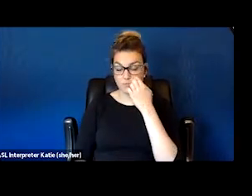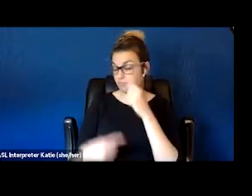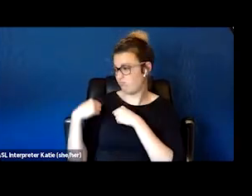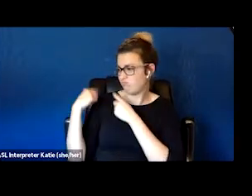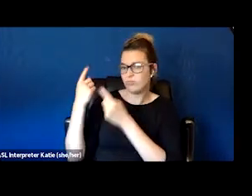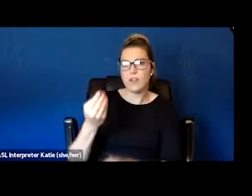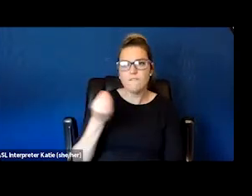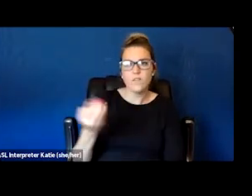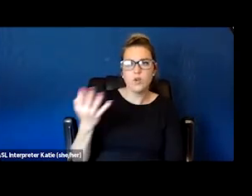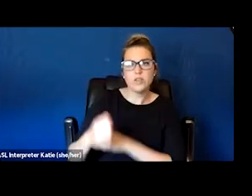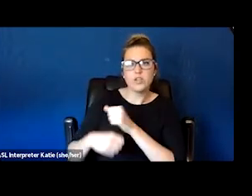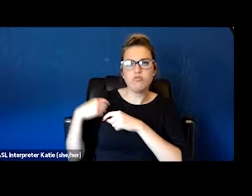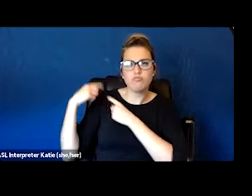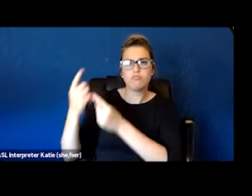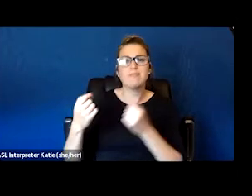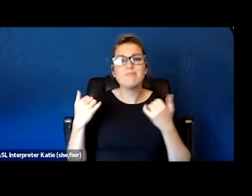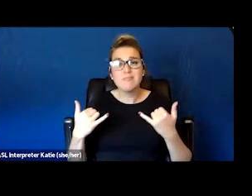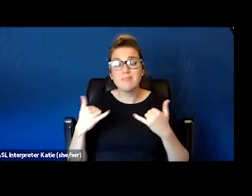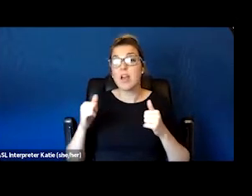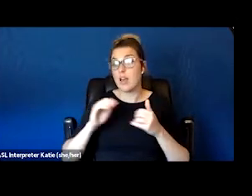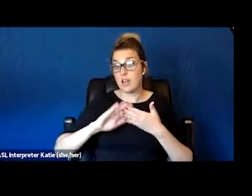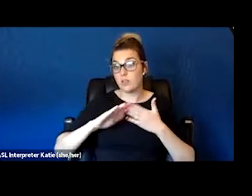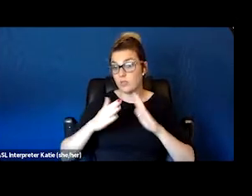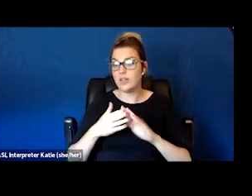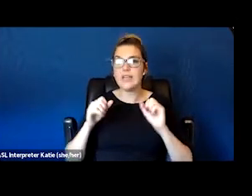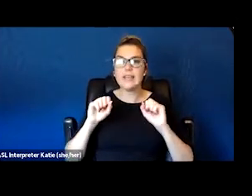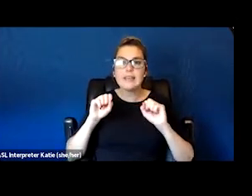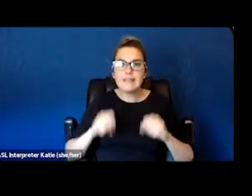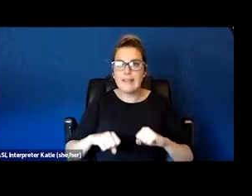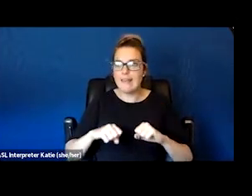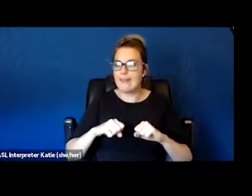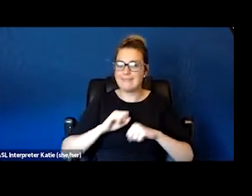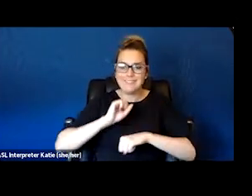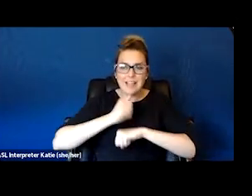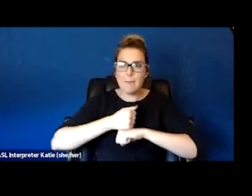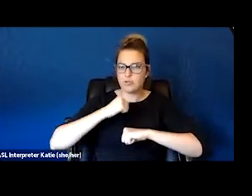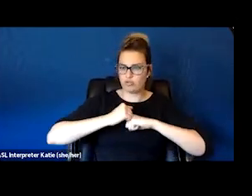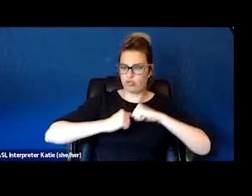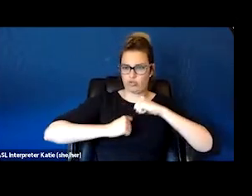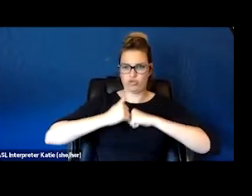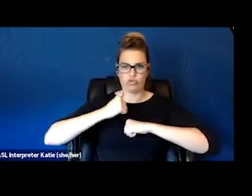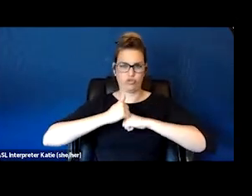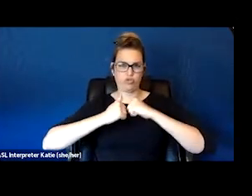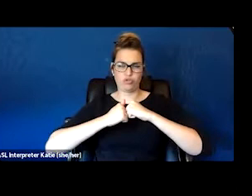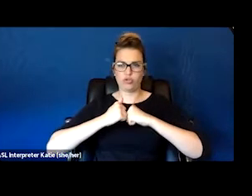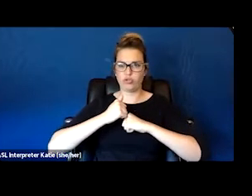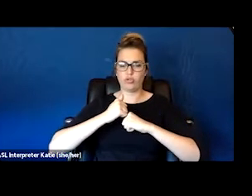an opportunity for communities to really restructure in an intentional way, how housing and services are delivered